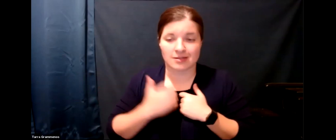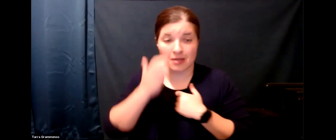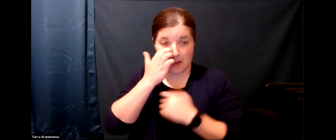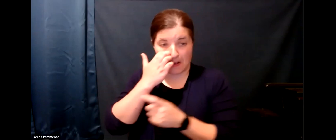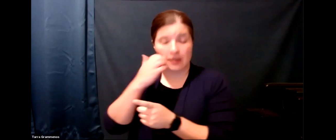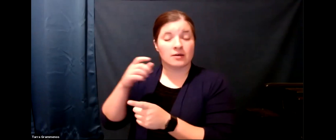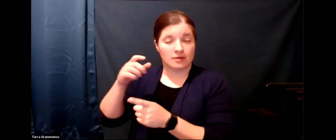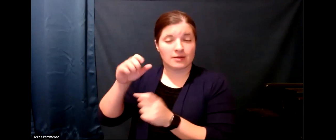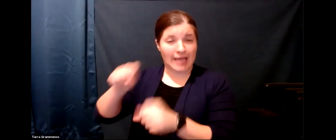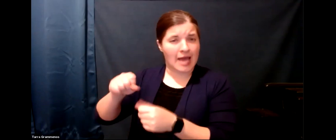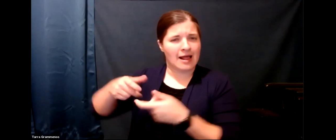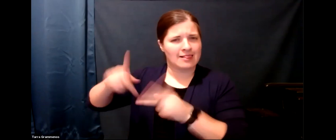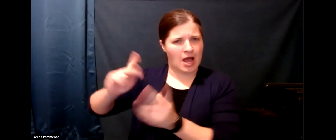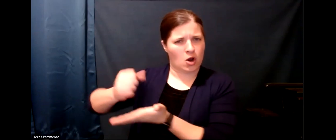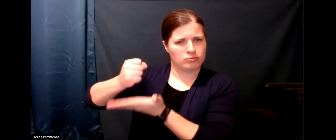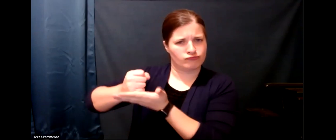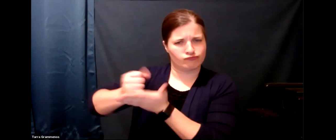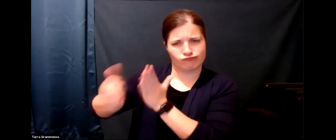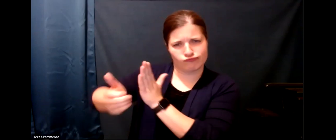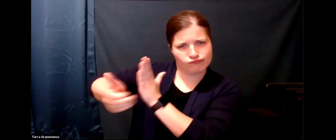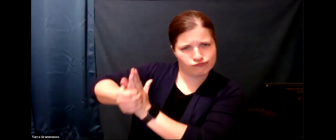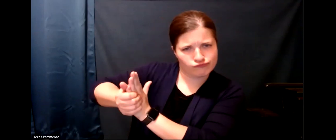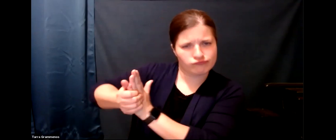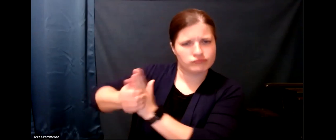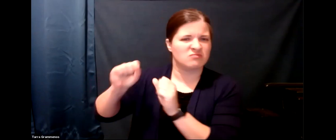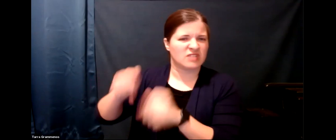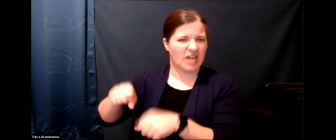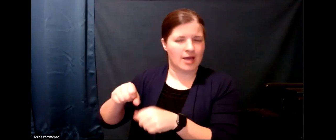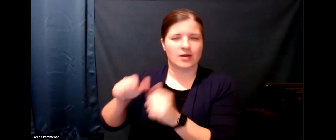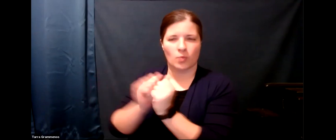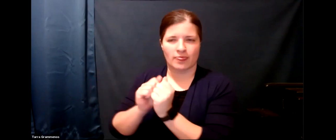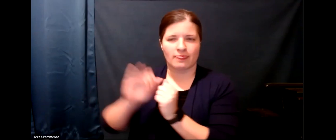And we would need a notary stamp with the expiration date.